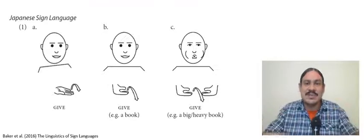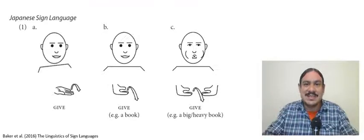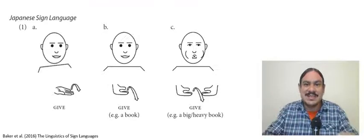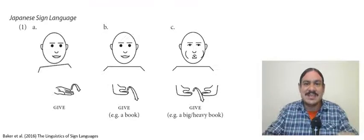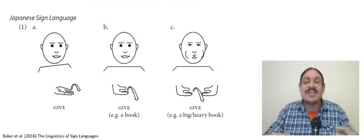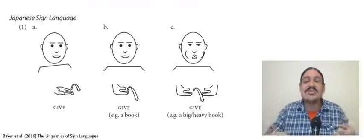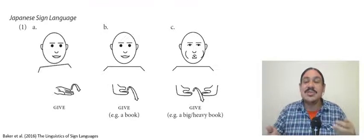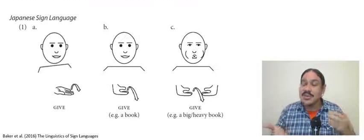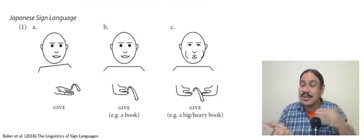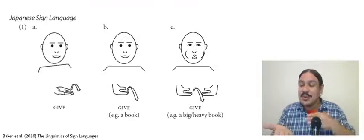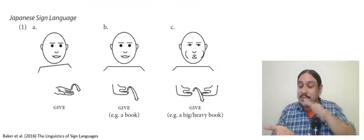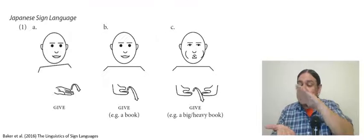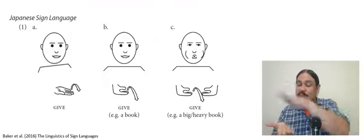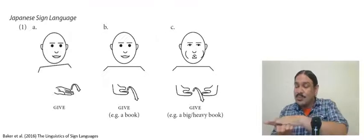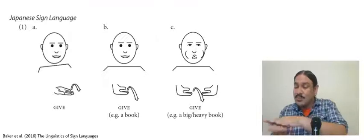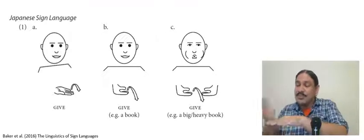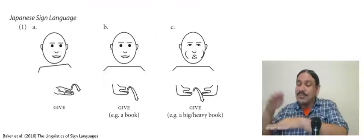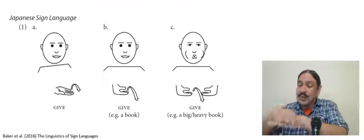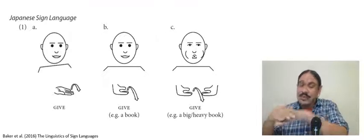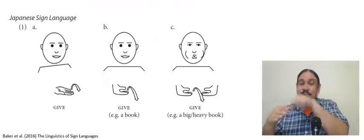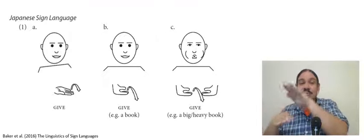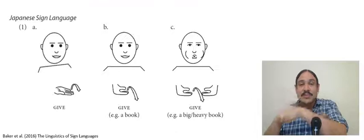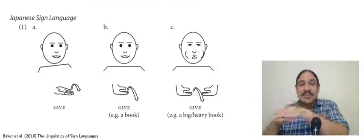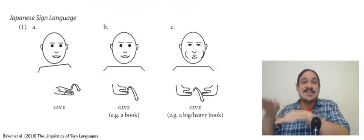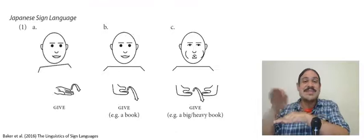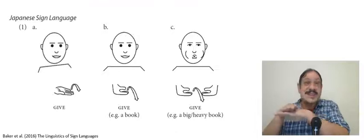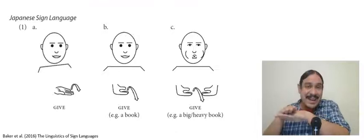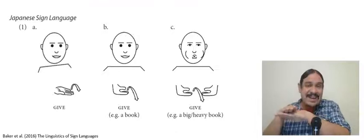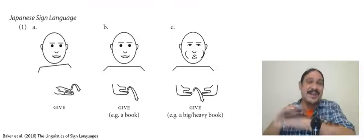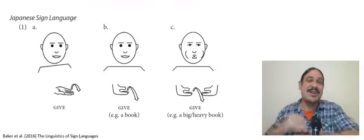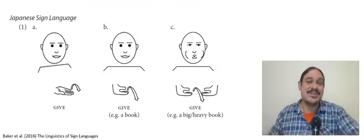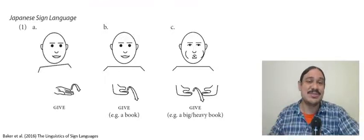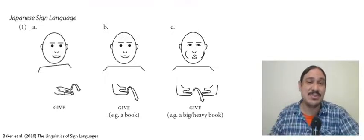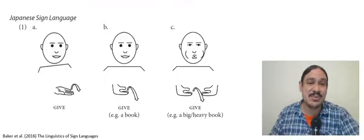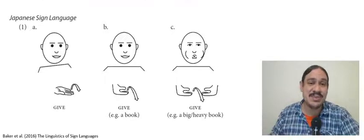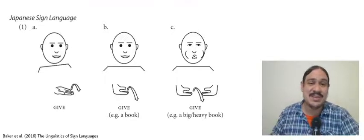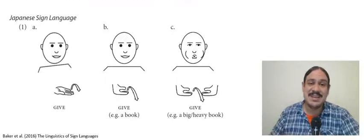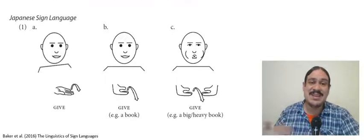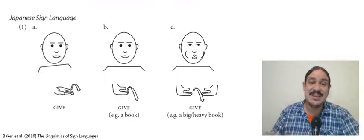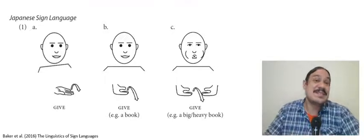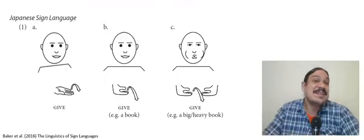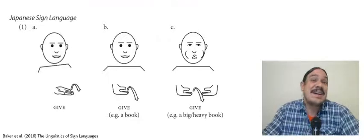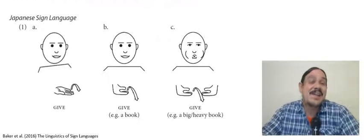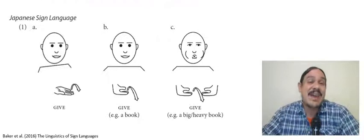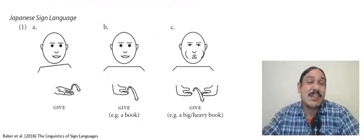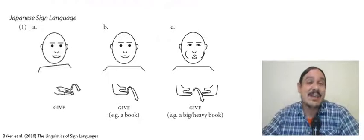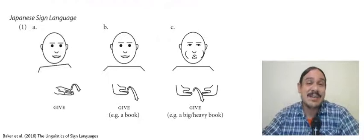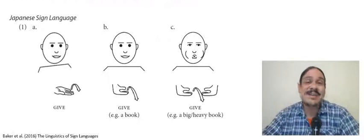all other types of nonconcatenated morphology include reduplication